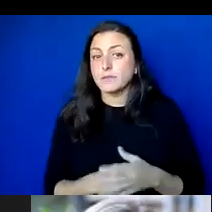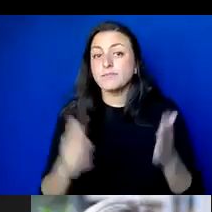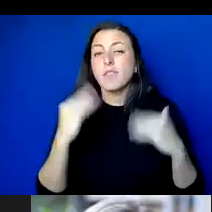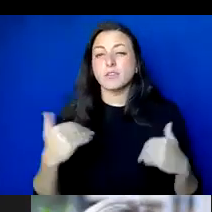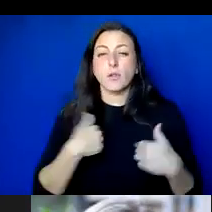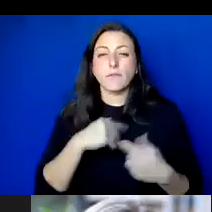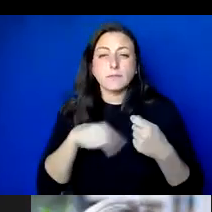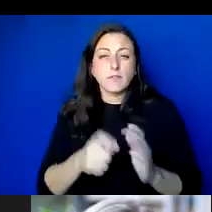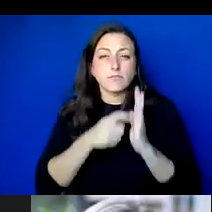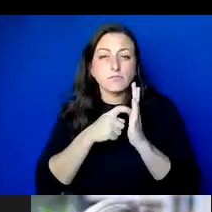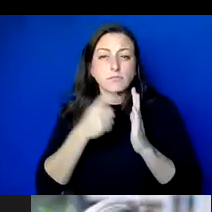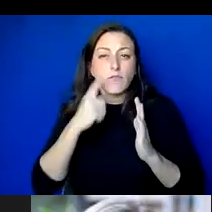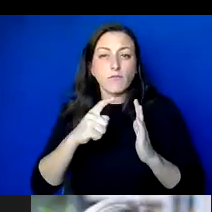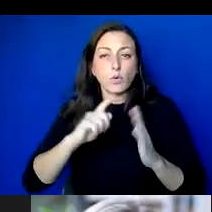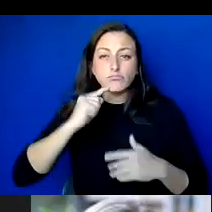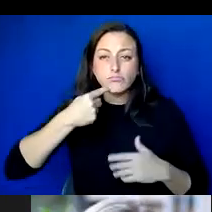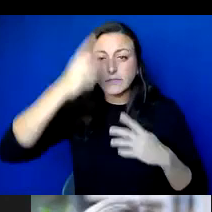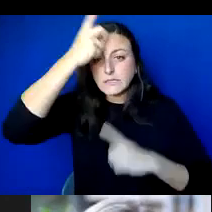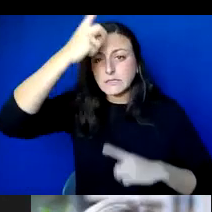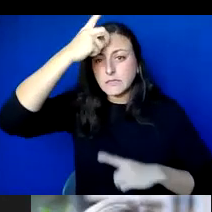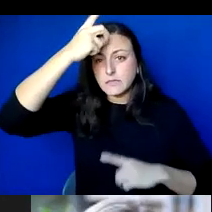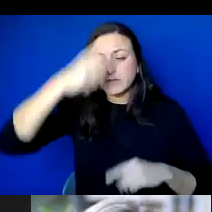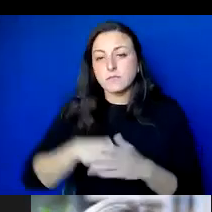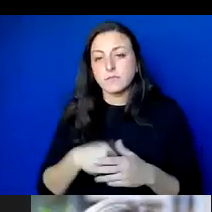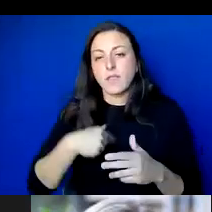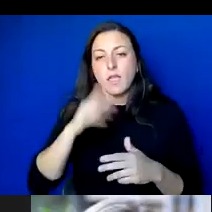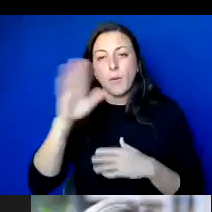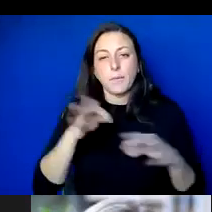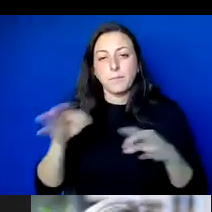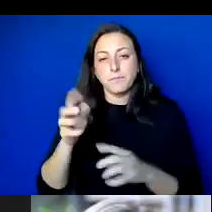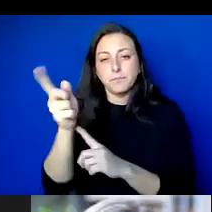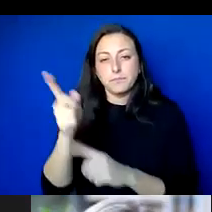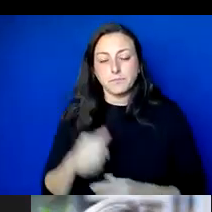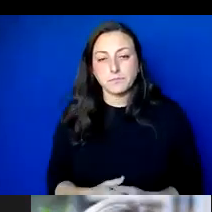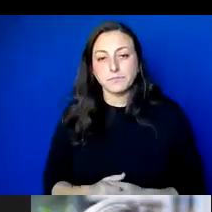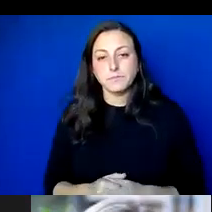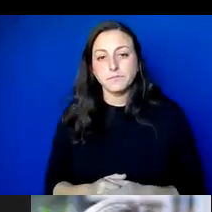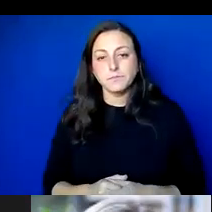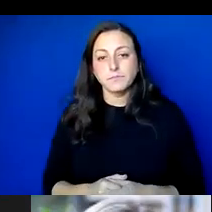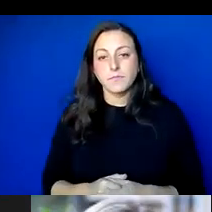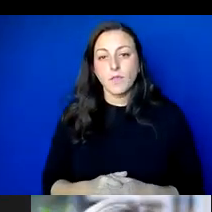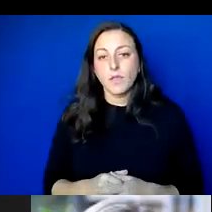for severe disease, and I'll talk about that in a moment, but folks in general who are healthy